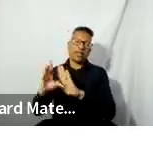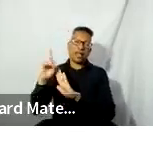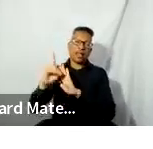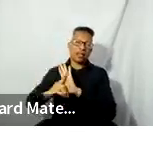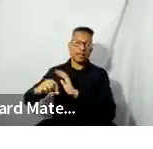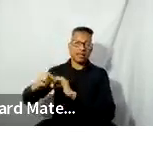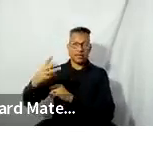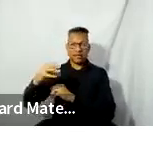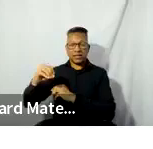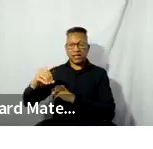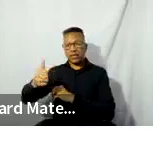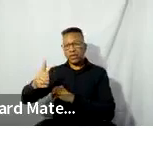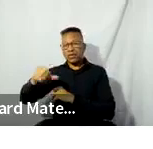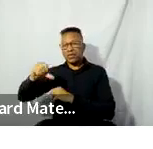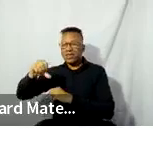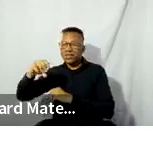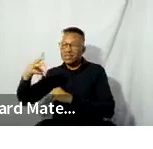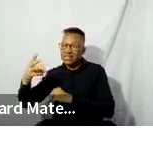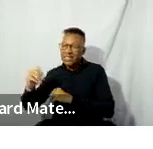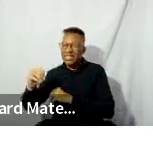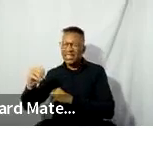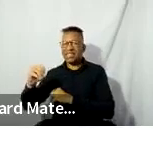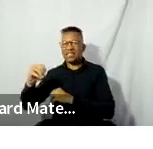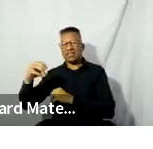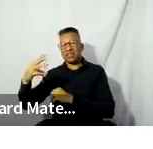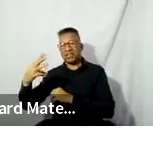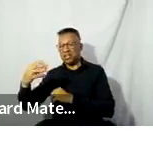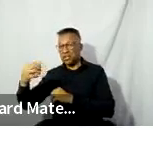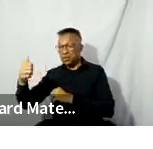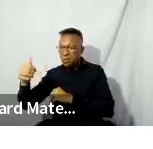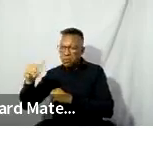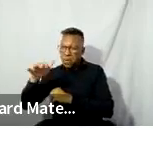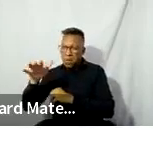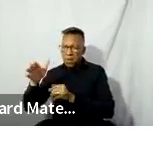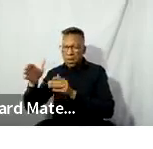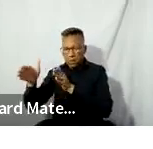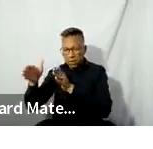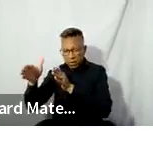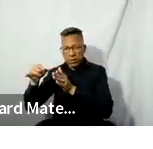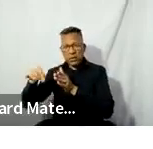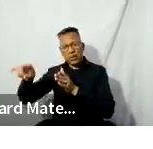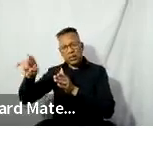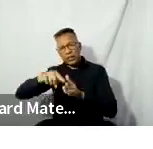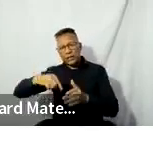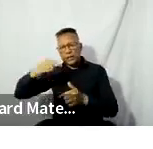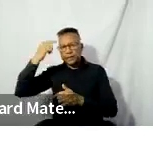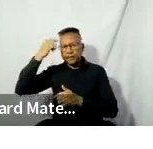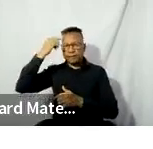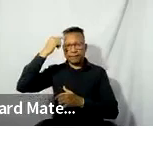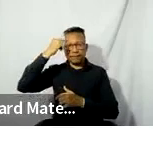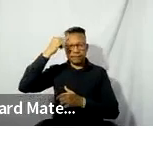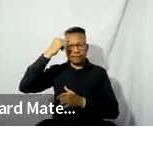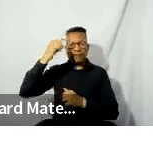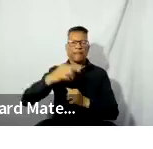* i'm doing. which could which could be reasonably which could be reasonably taken to be the most serious and and significant